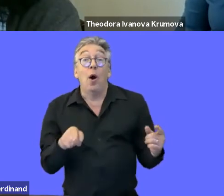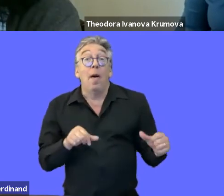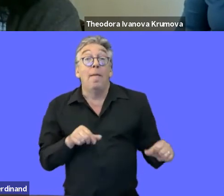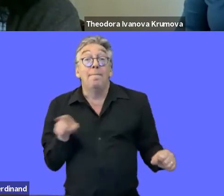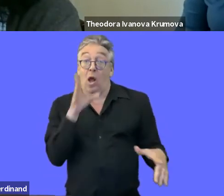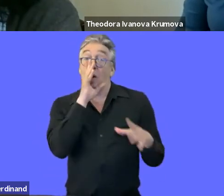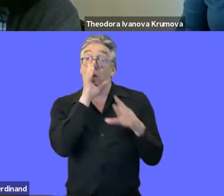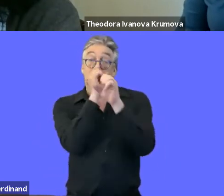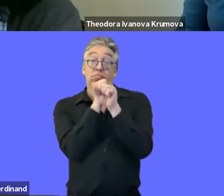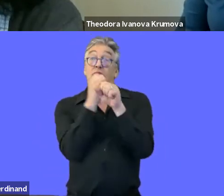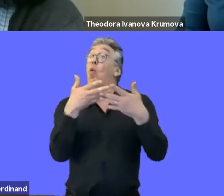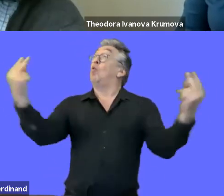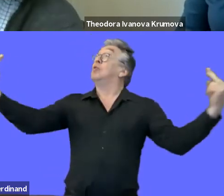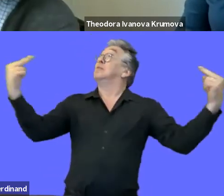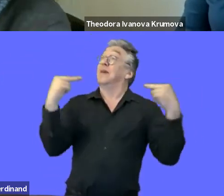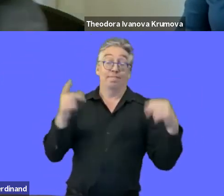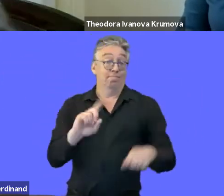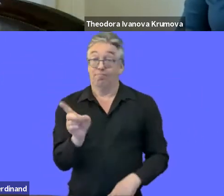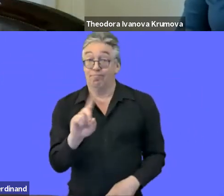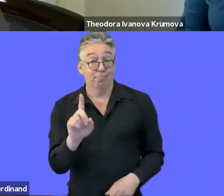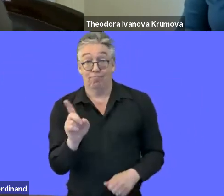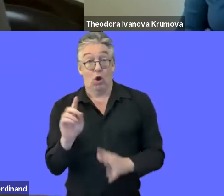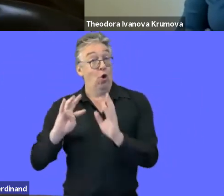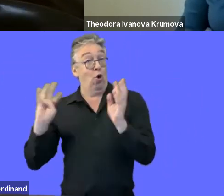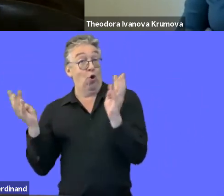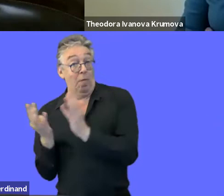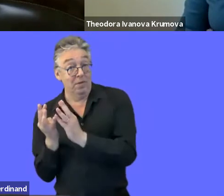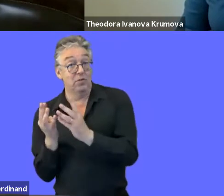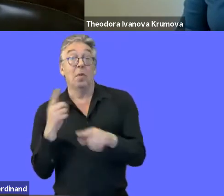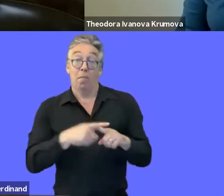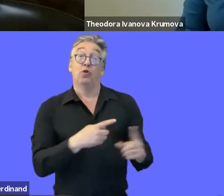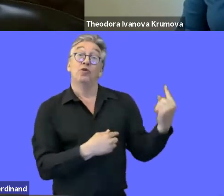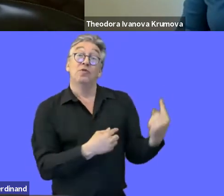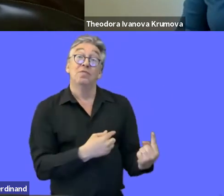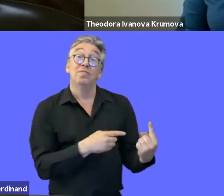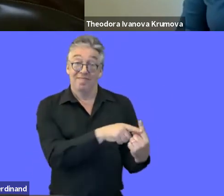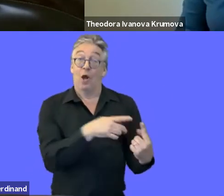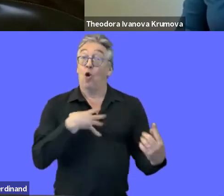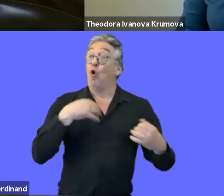and every author made from the beginning a request for anonymity,